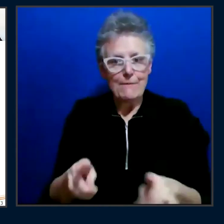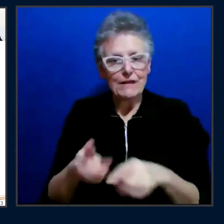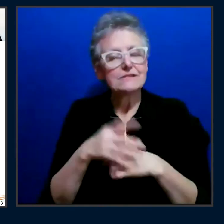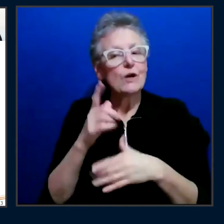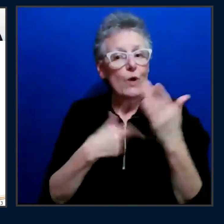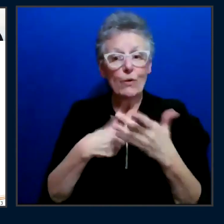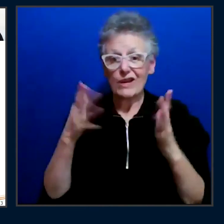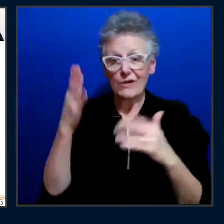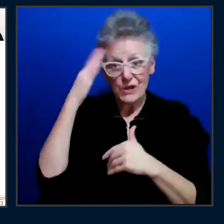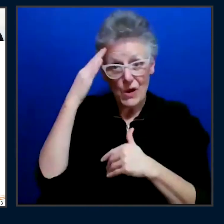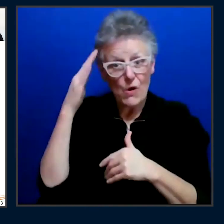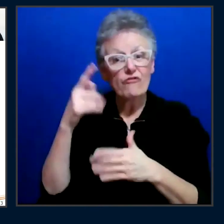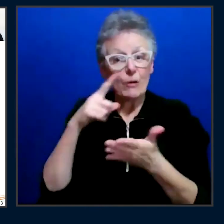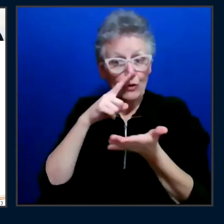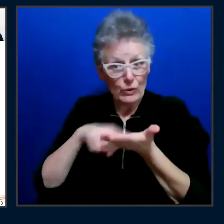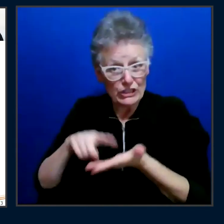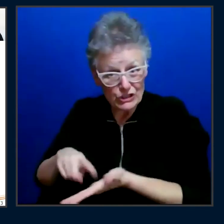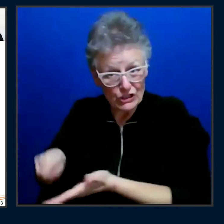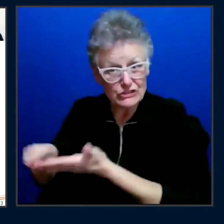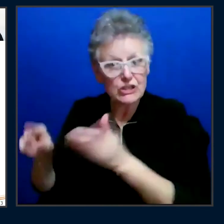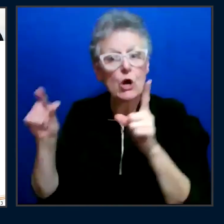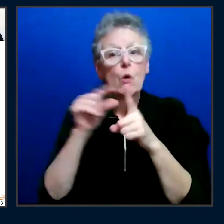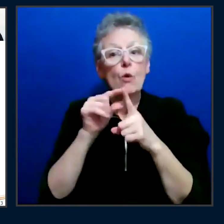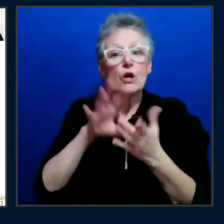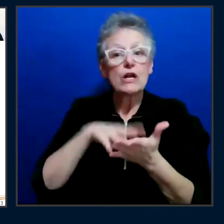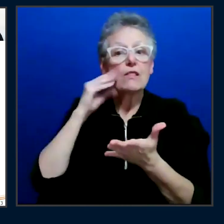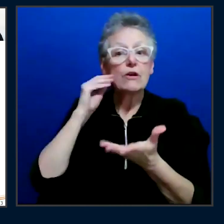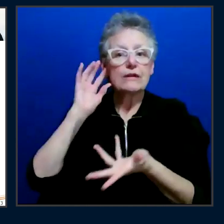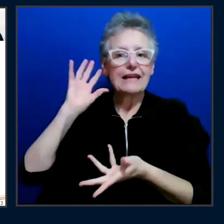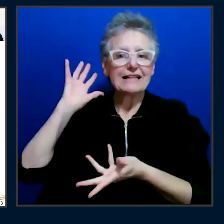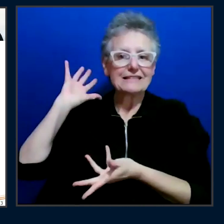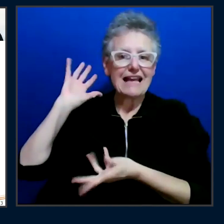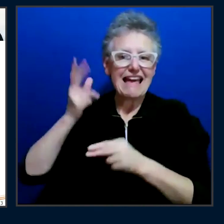and what we know based off of research is that word learning is cumulative,